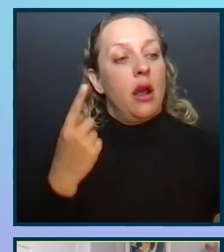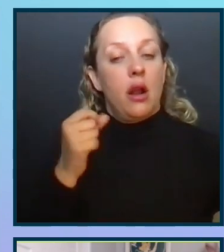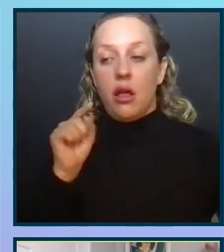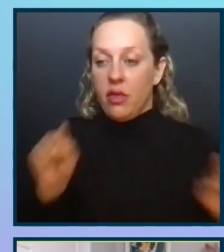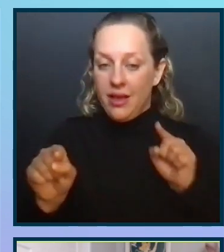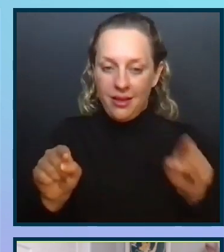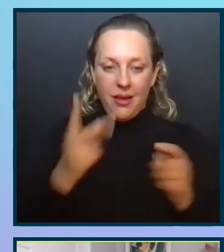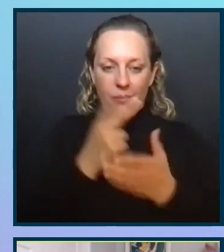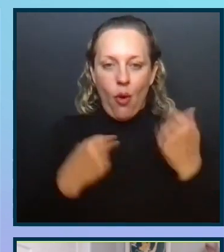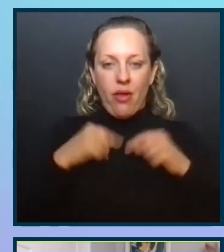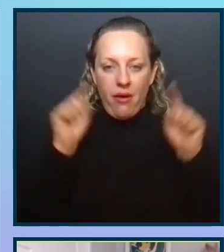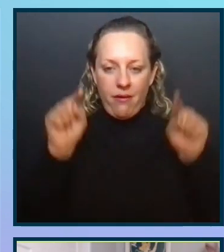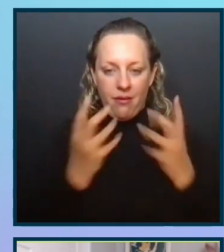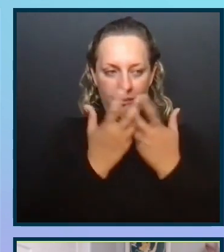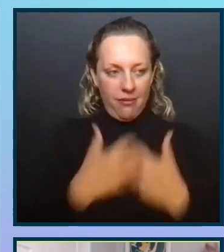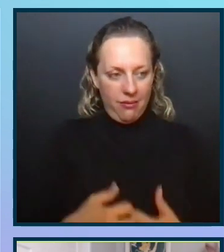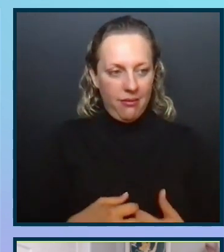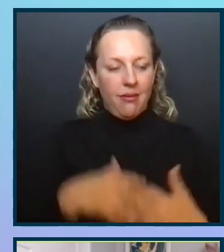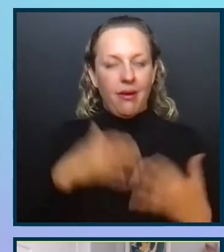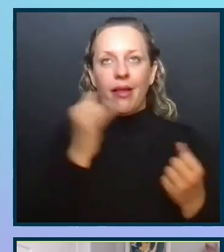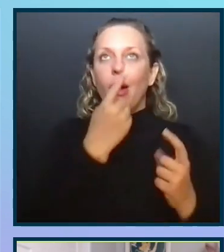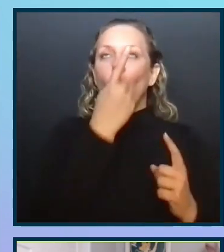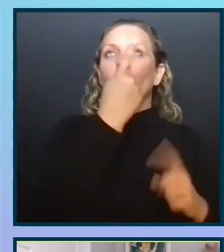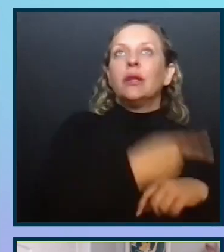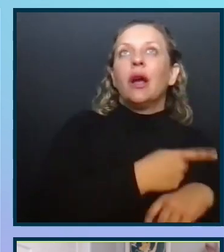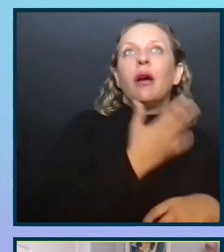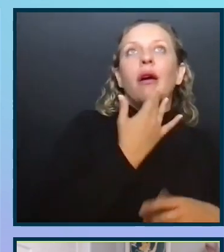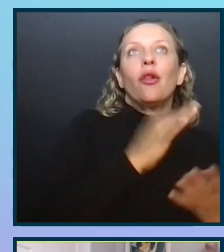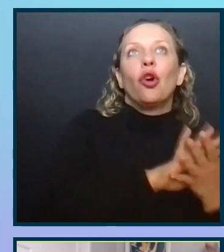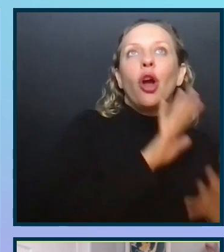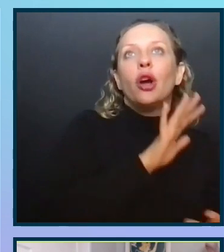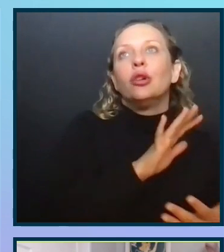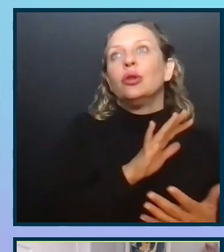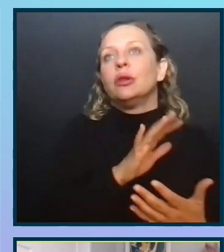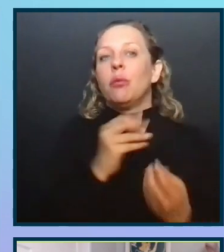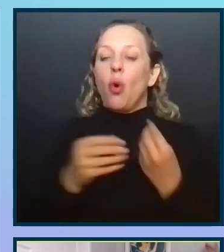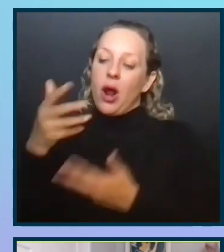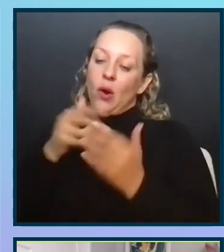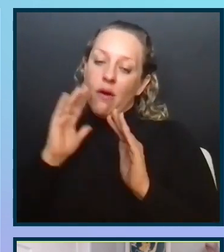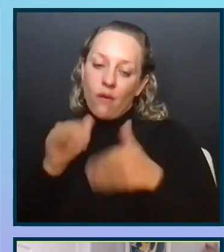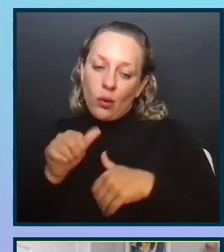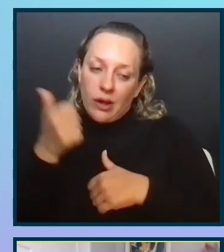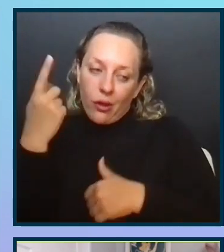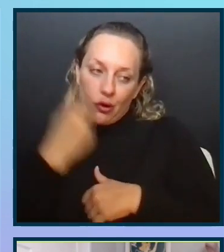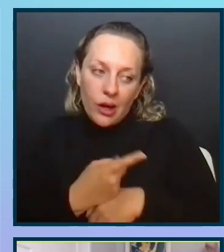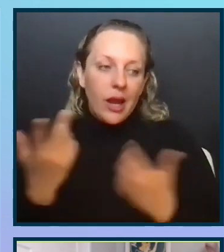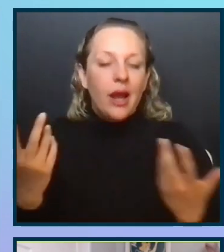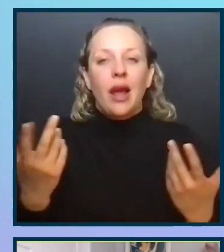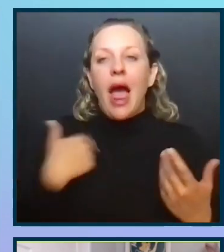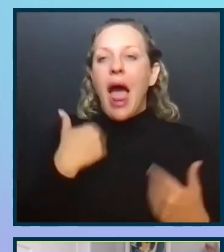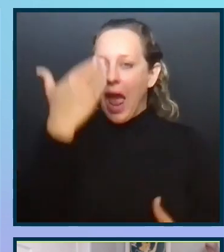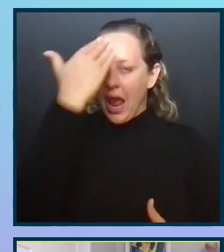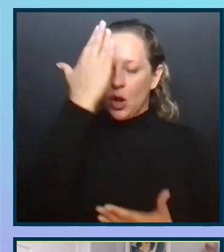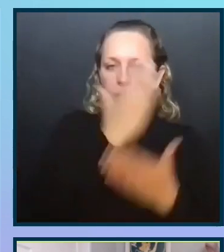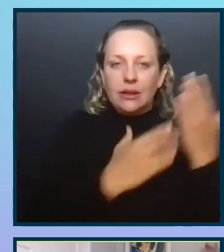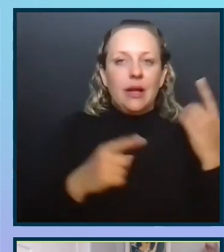you're doing color contrast work one day, maybe, you're more interaction focused another. I know that some of these can vary